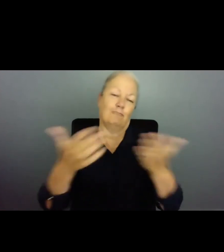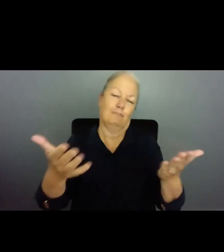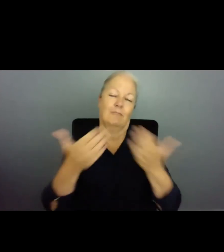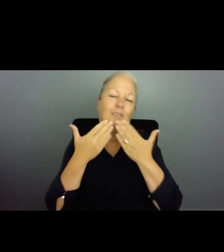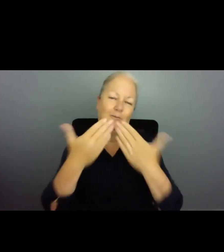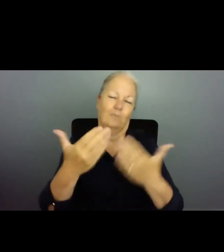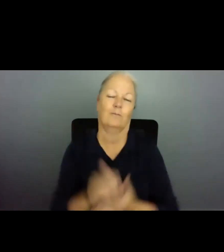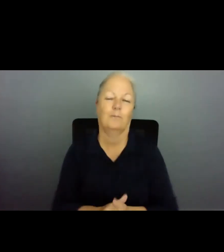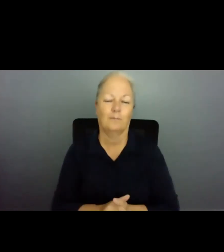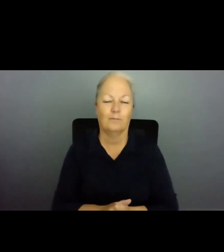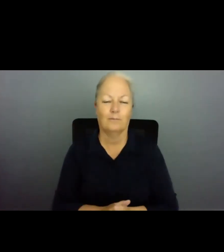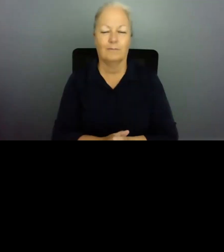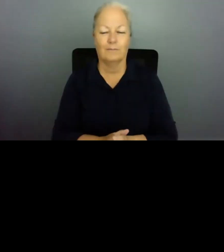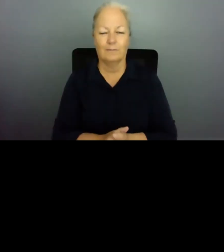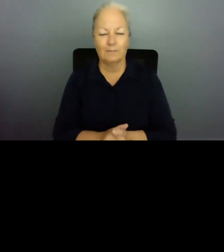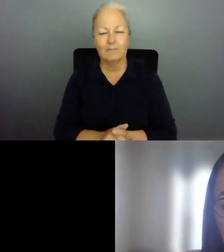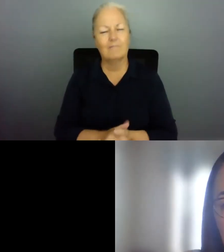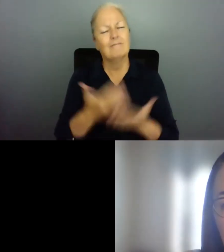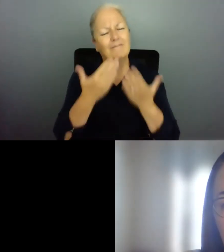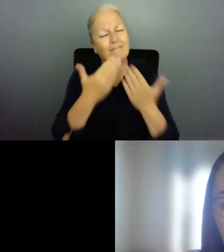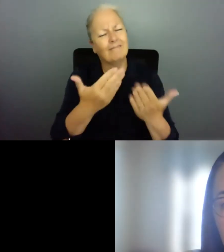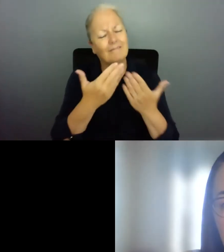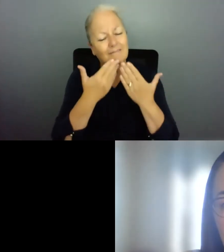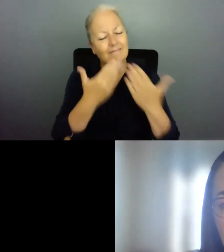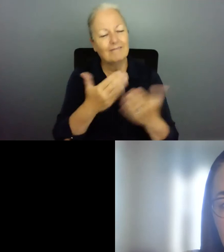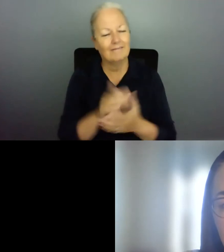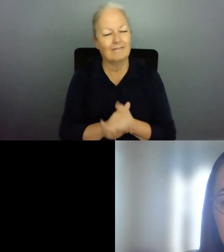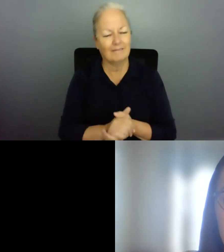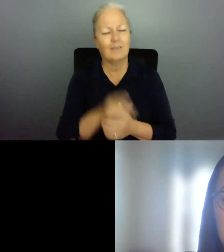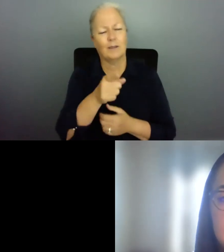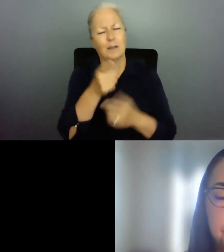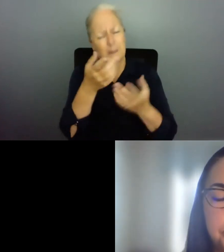thank you so much curtis uh several very very important points uh that he raised that i'd